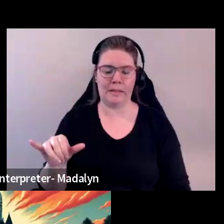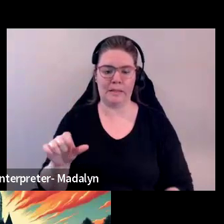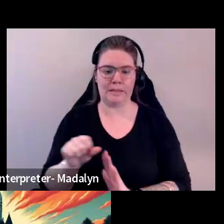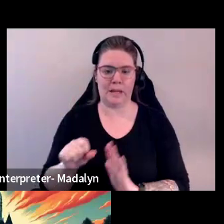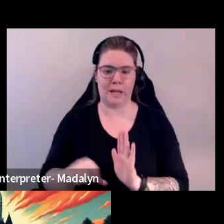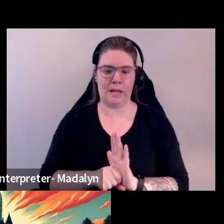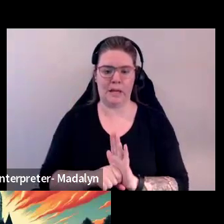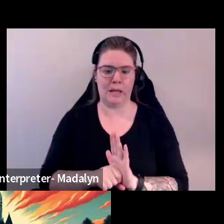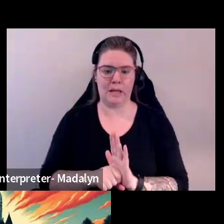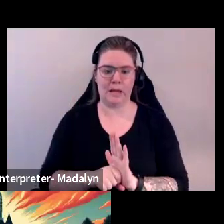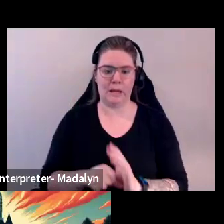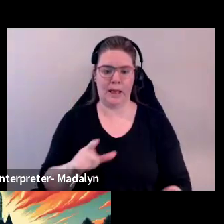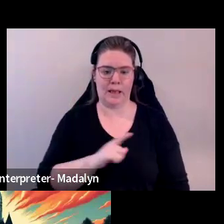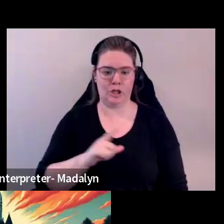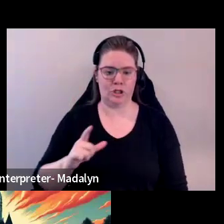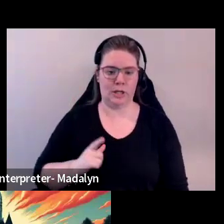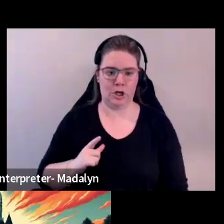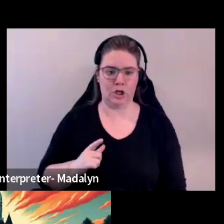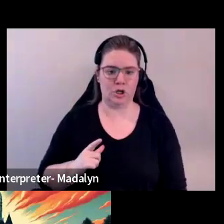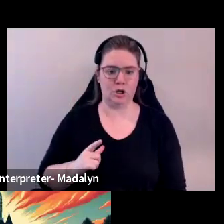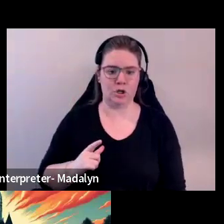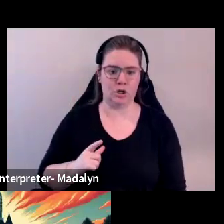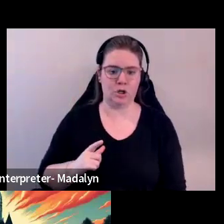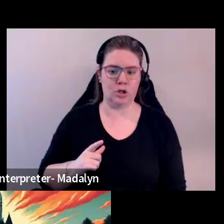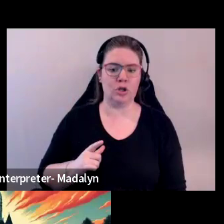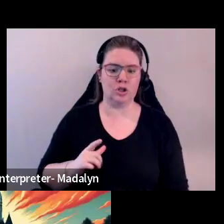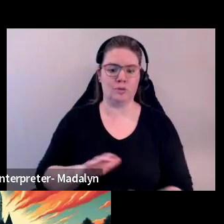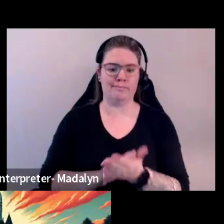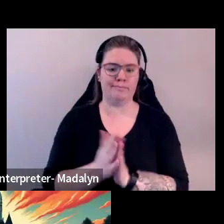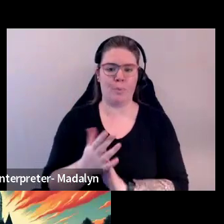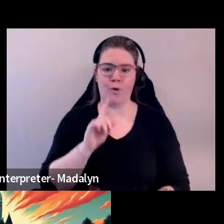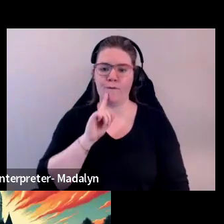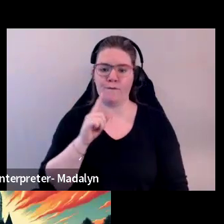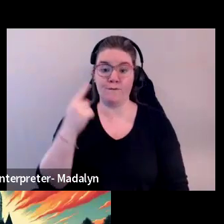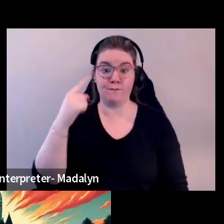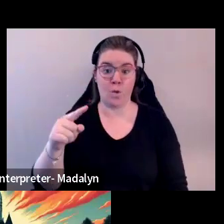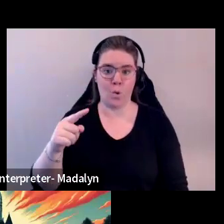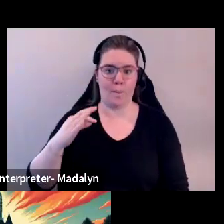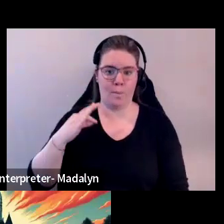Tom Olin: legislatures to make it for profit so, and they won.